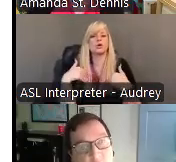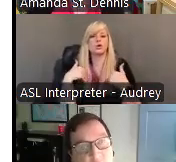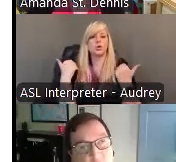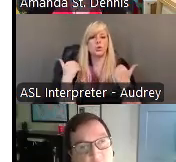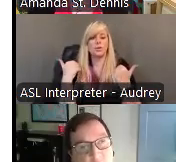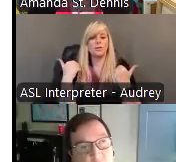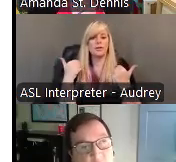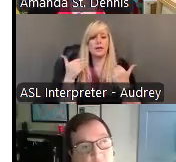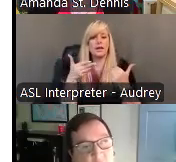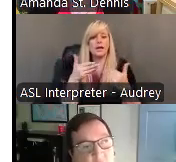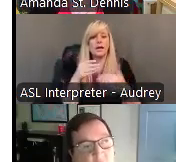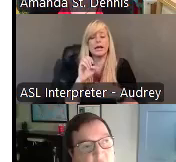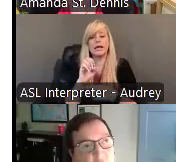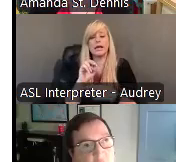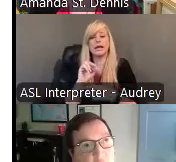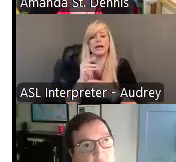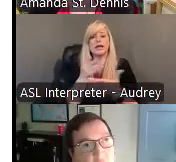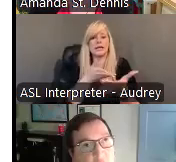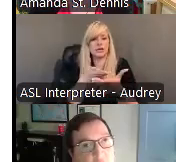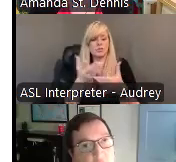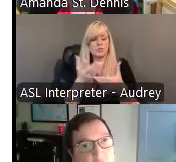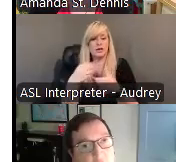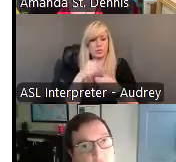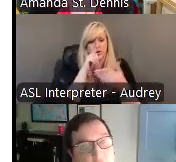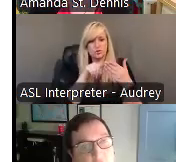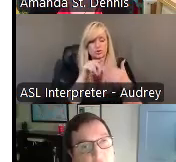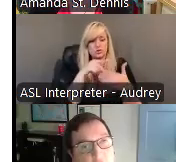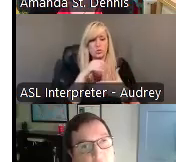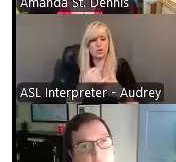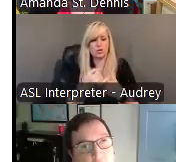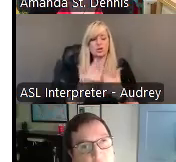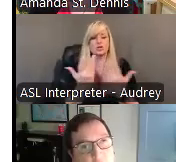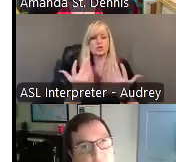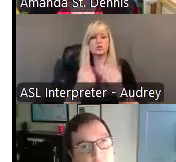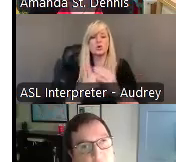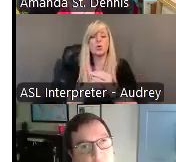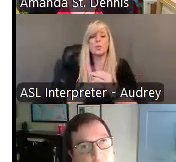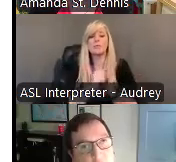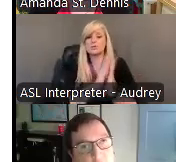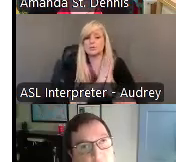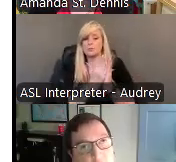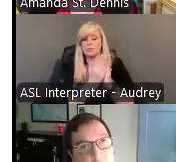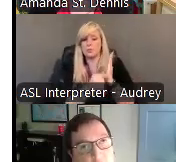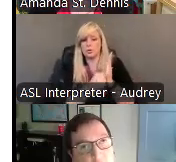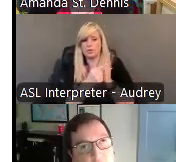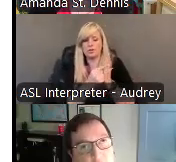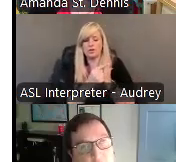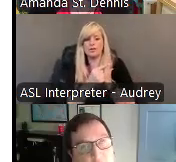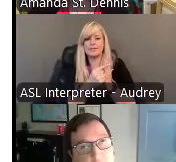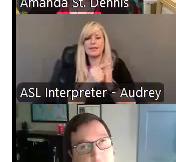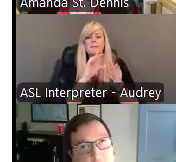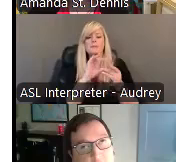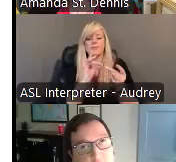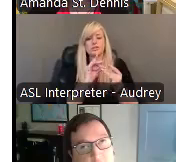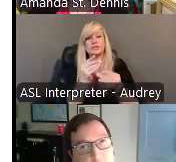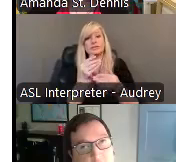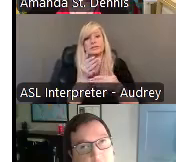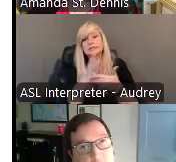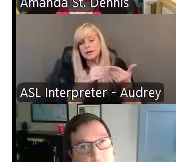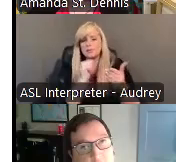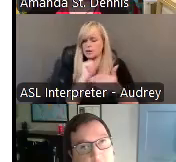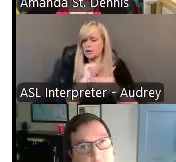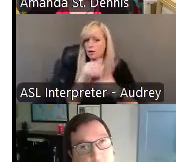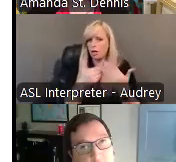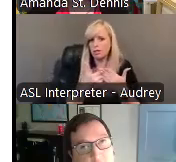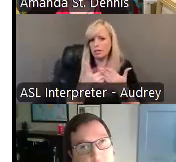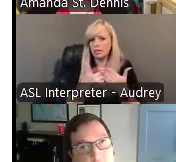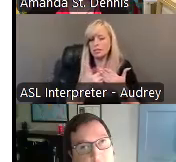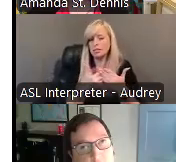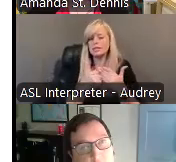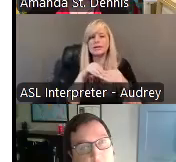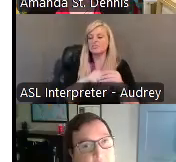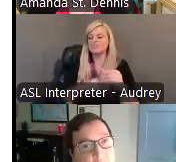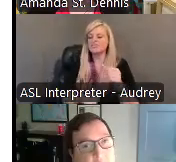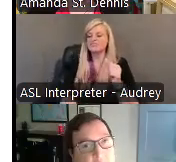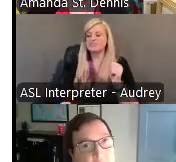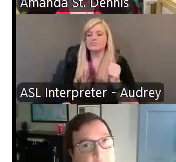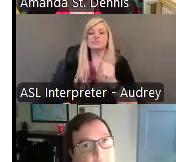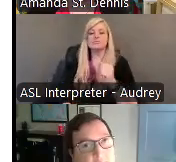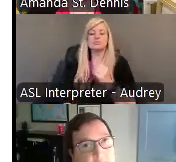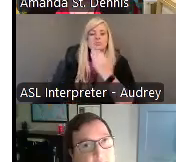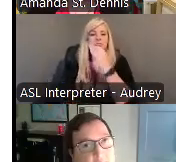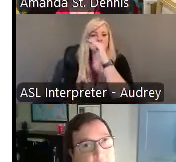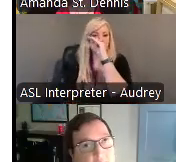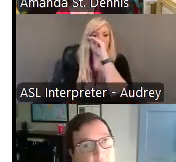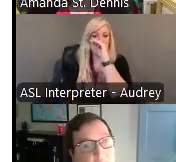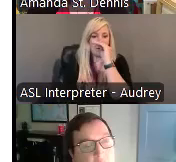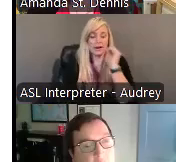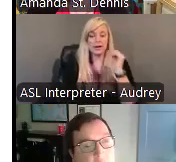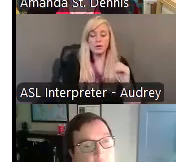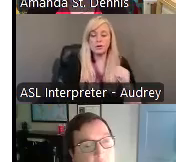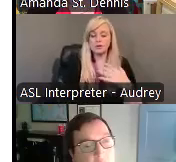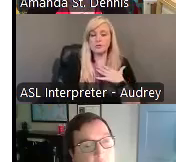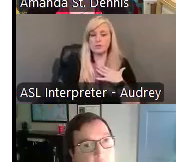we created a booklet that highlighted some - not all - of accessibility considerations.